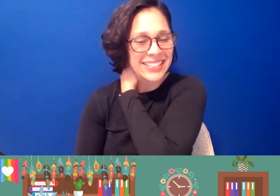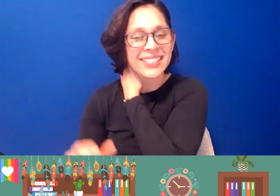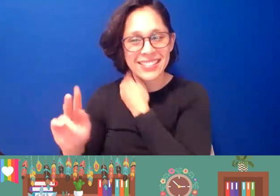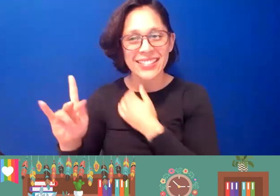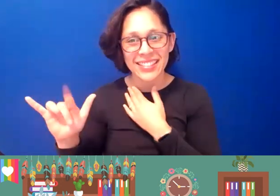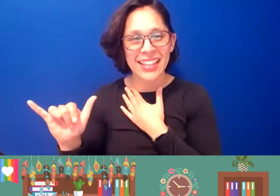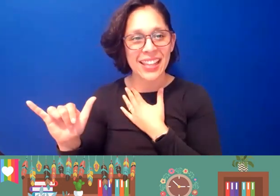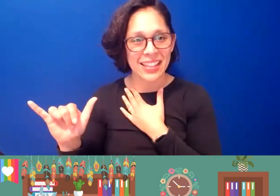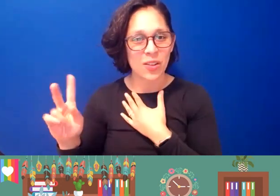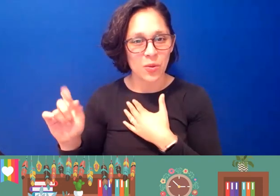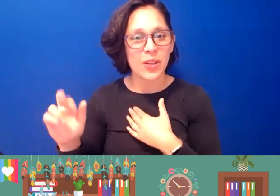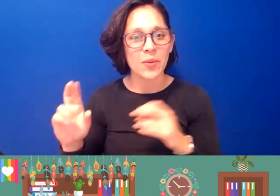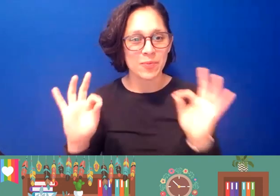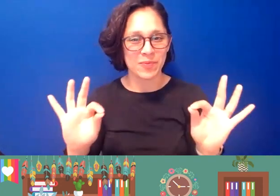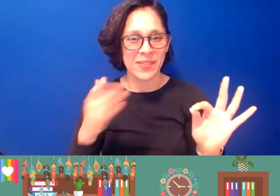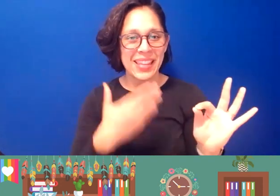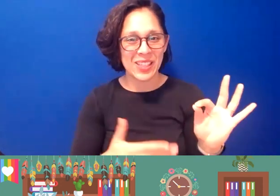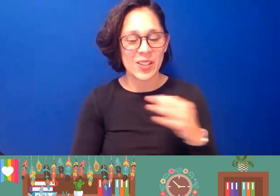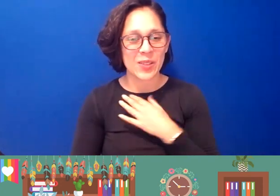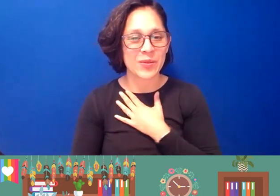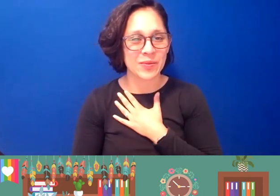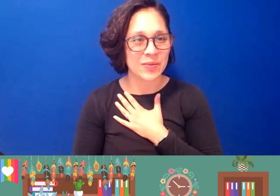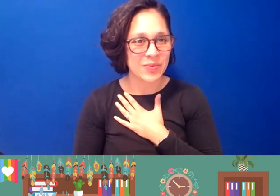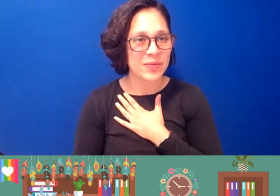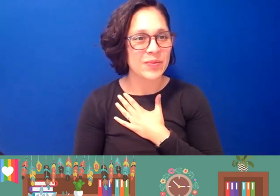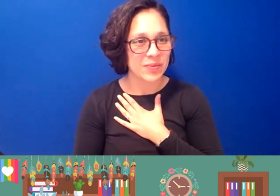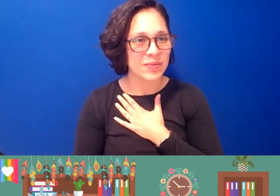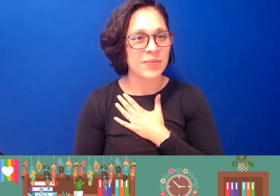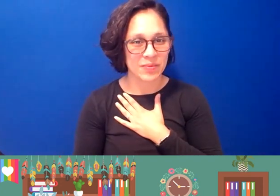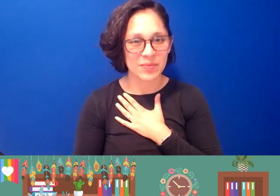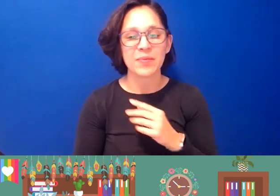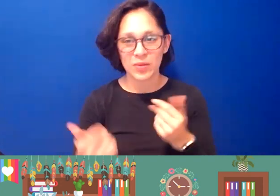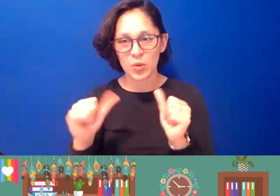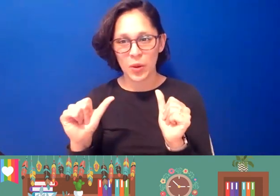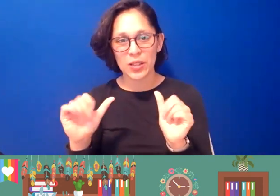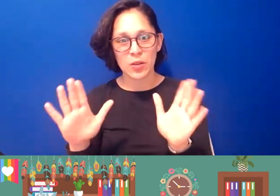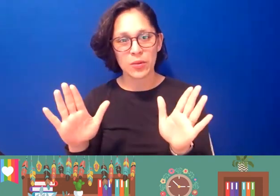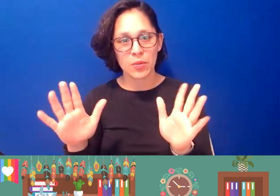Kyle Livie (he/him/his): Trying to promote her to panelist and having. ASL Interpreter| Valerie (she/her/ella): Thank you. Kyle Livie (he/him/his): A little bit of a challenge but okay so here's how it goes.